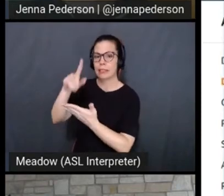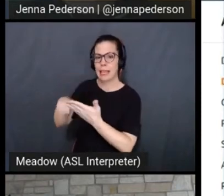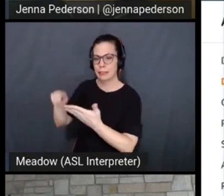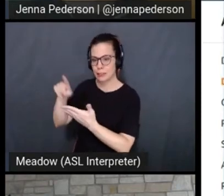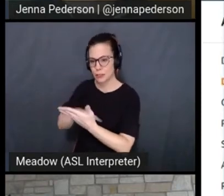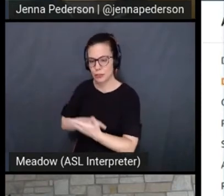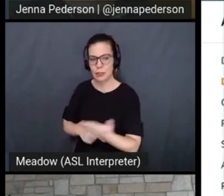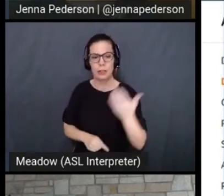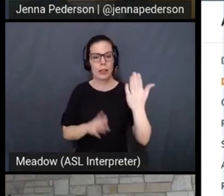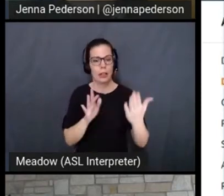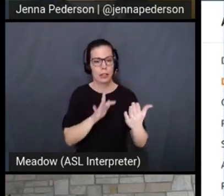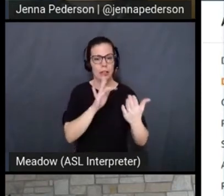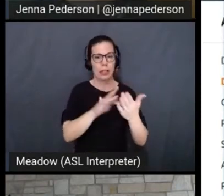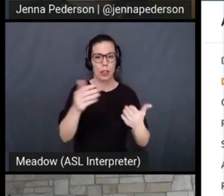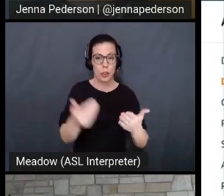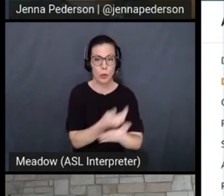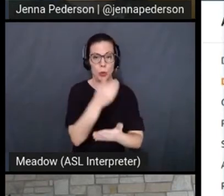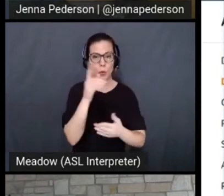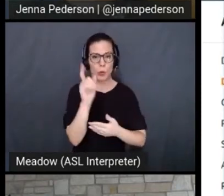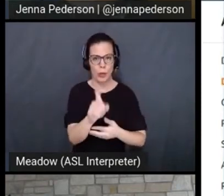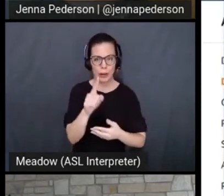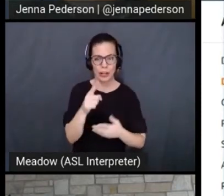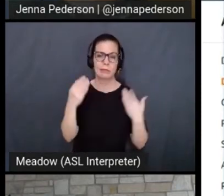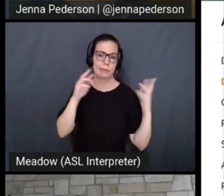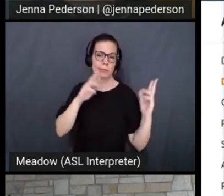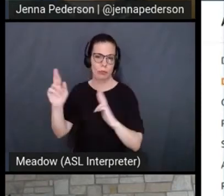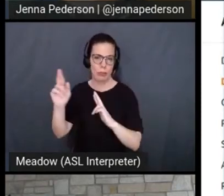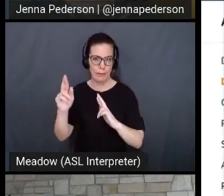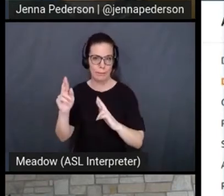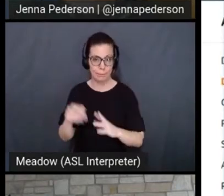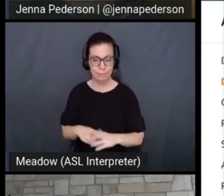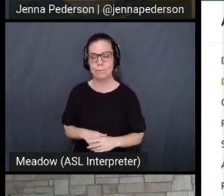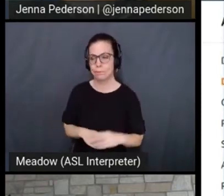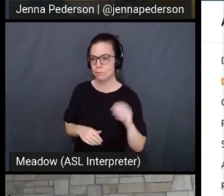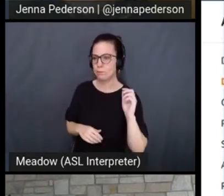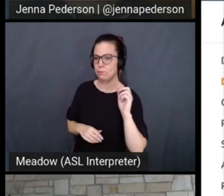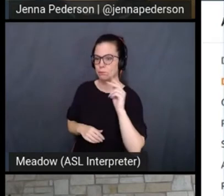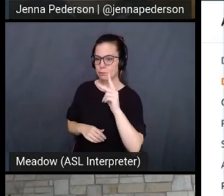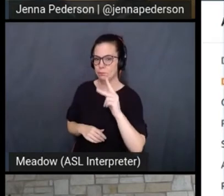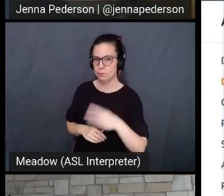and now you're ready to roll. So for example, so now we're in the database